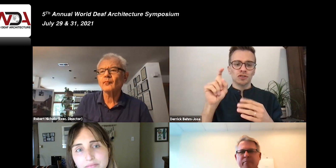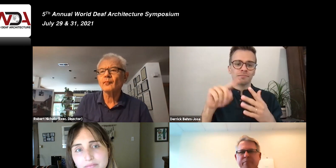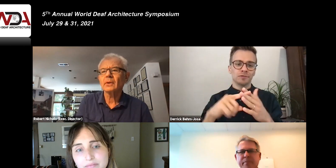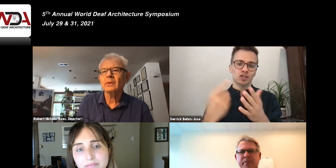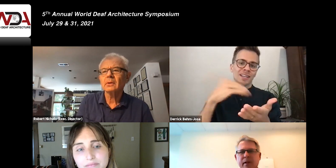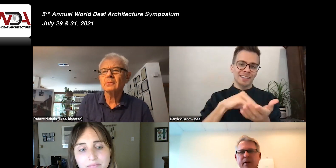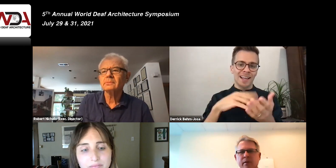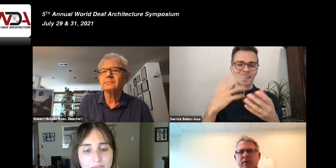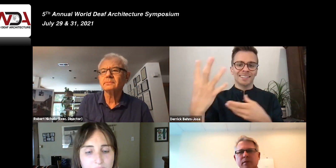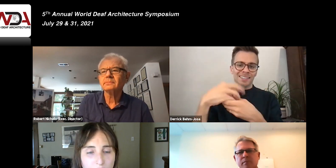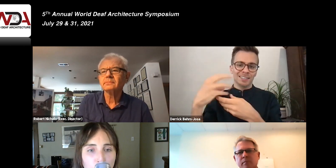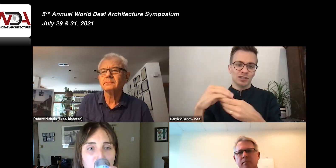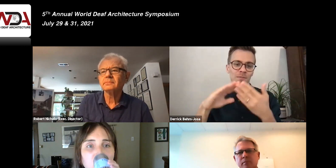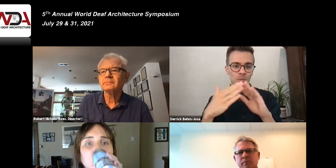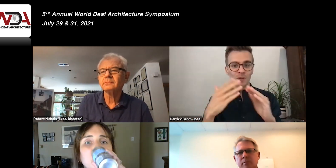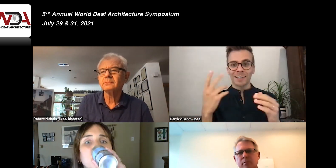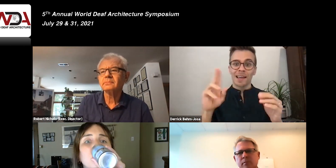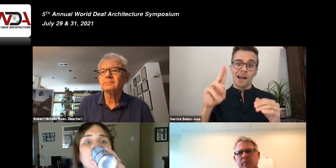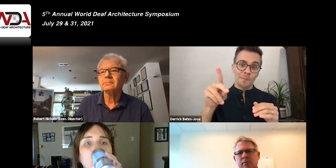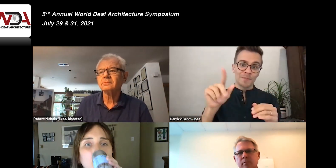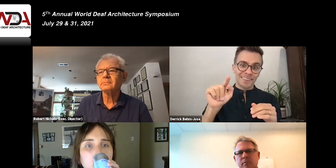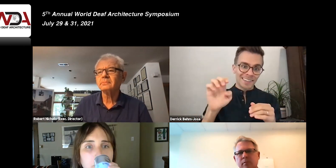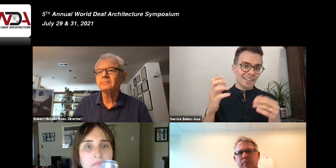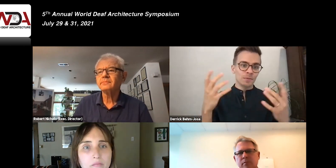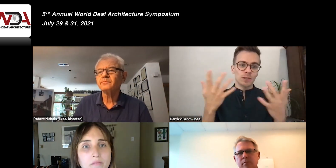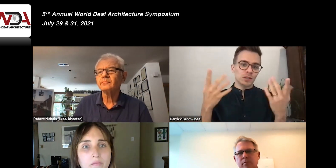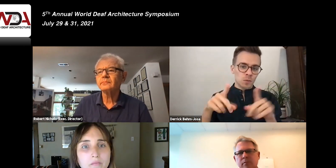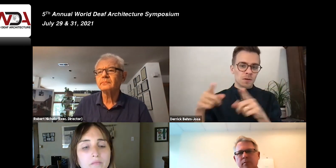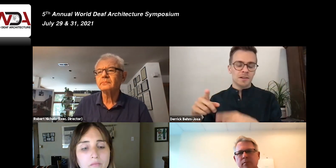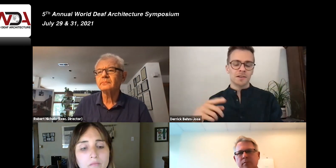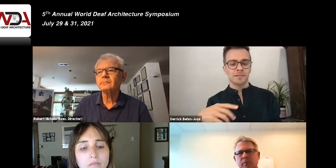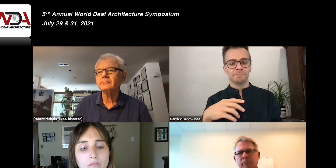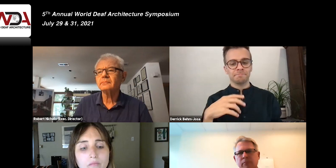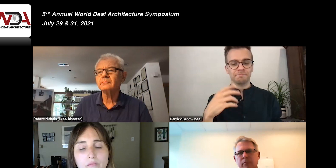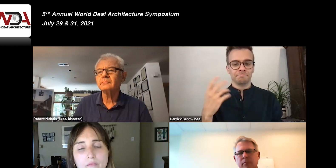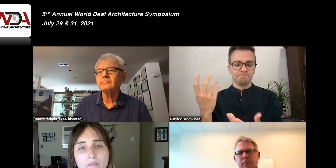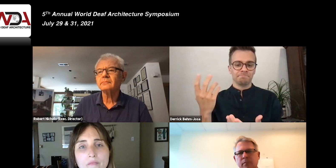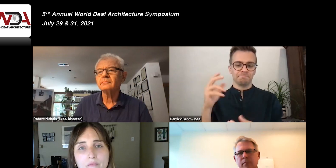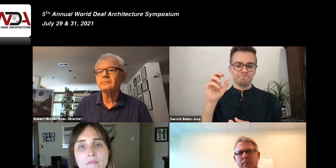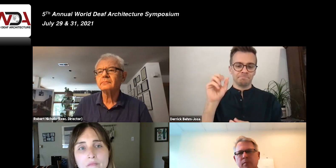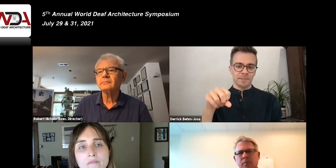themselves. But Gallaudet very soon will be starting to engage the community again, updating the community